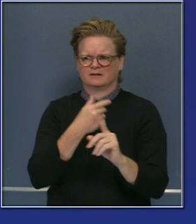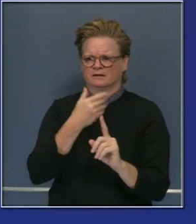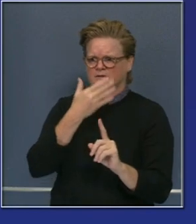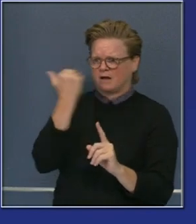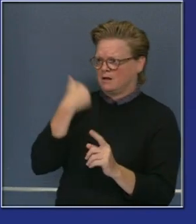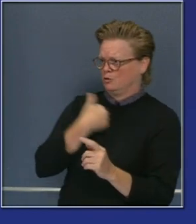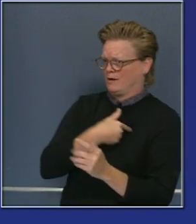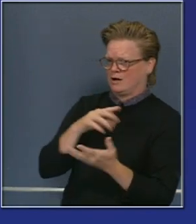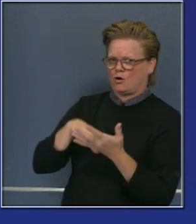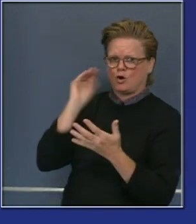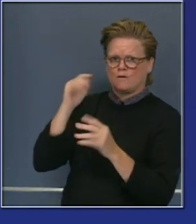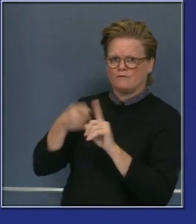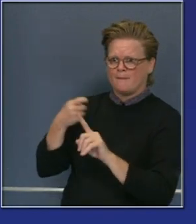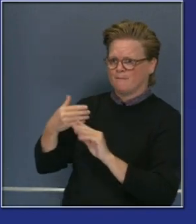ARE MUCH MORE STRINGENT AND INCORPORATE SOME OF THE LESSONS